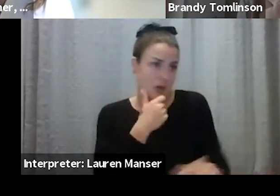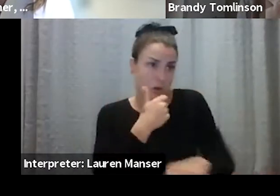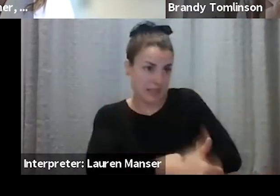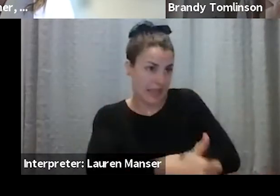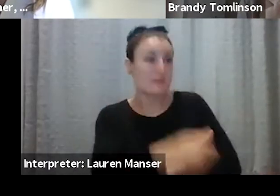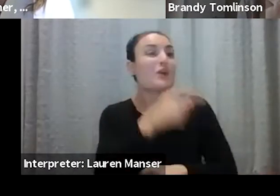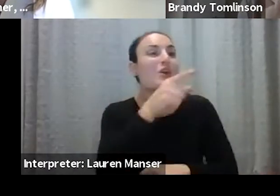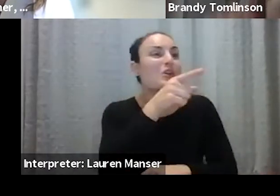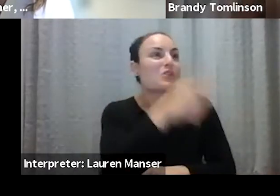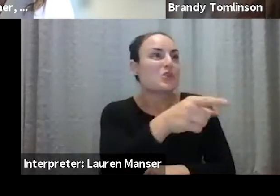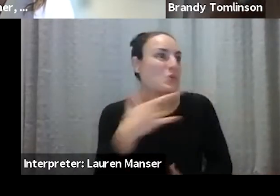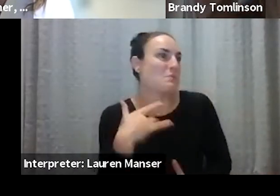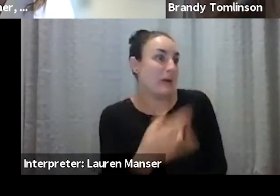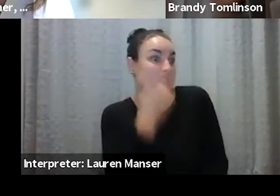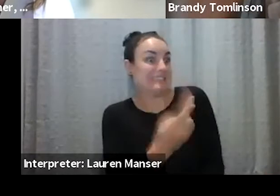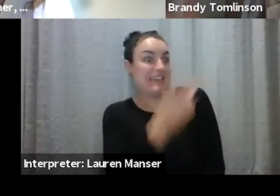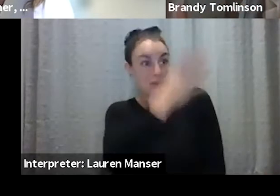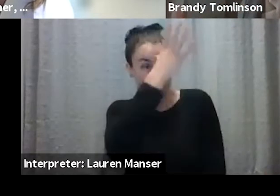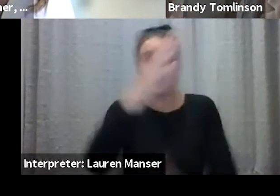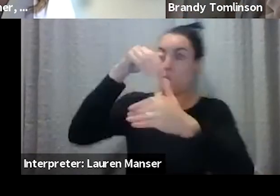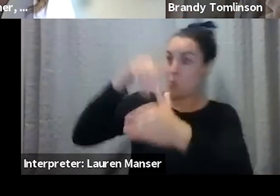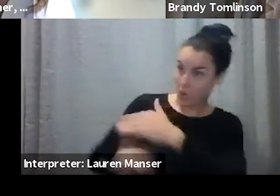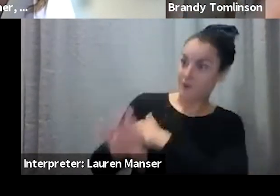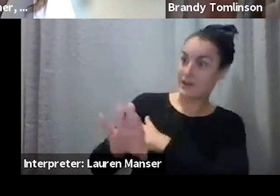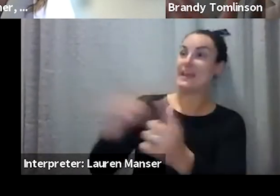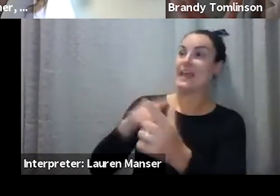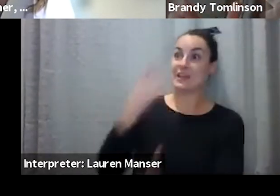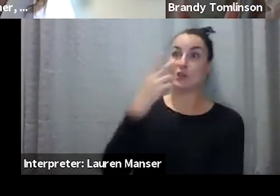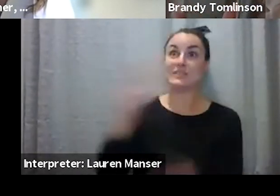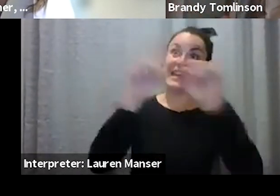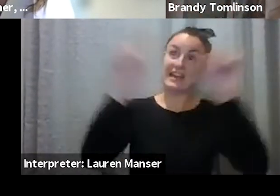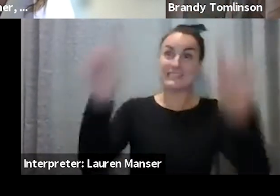and you're gonna see a sign that says, special education or committee on special education.